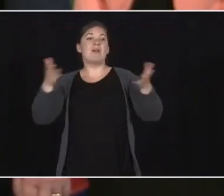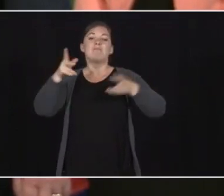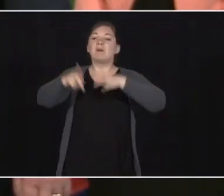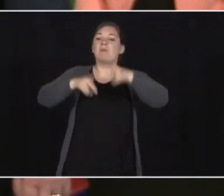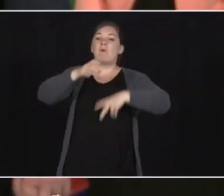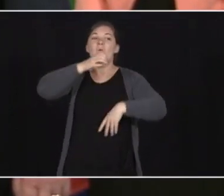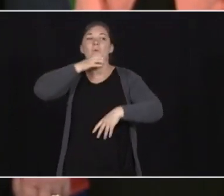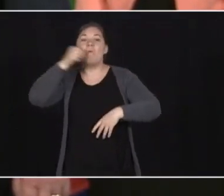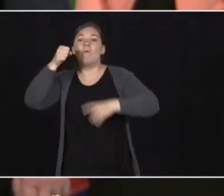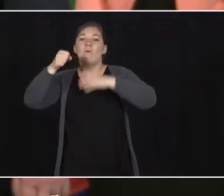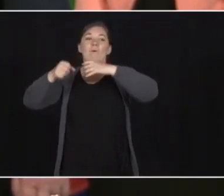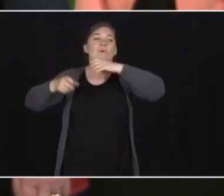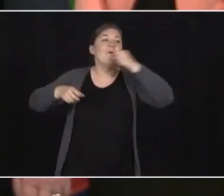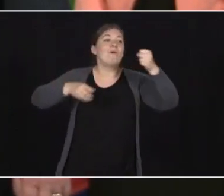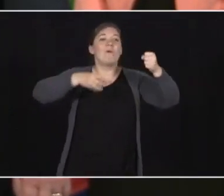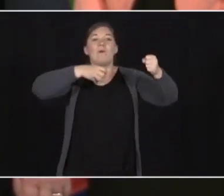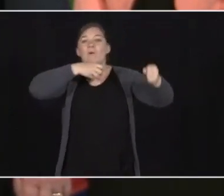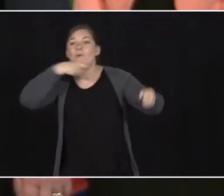problematic into a crisis just before COVID-19